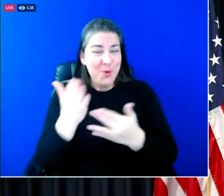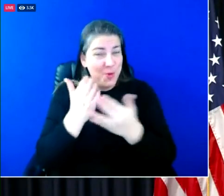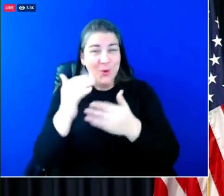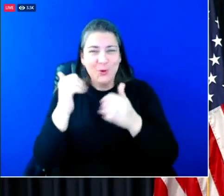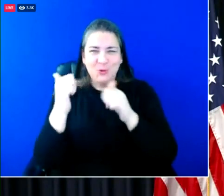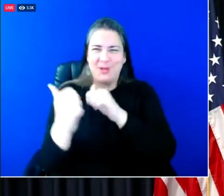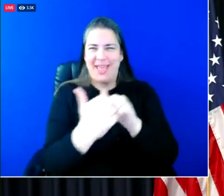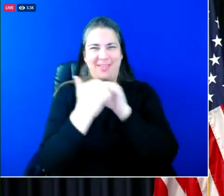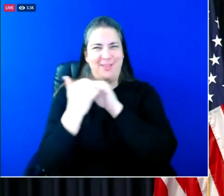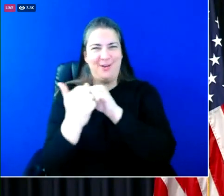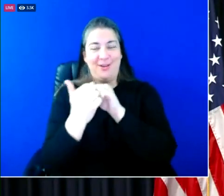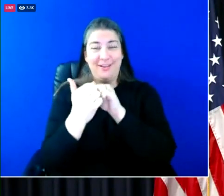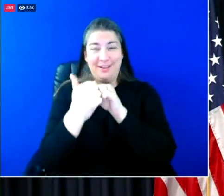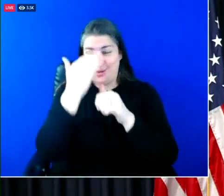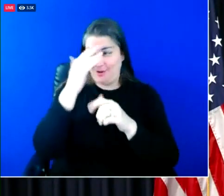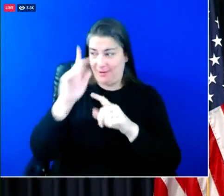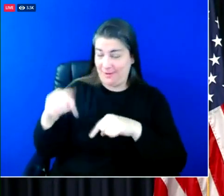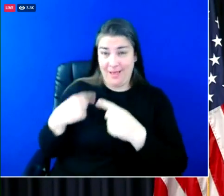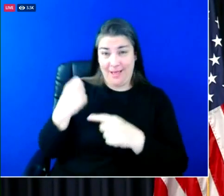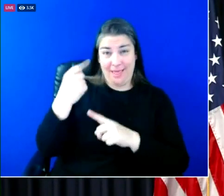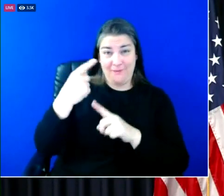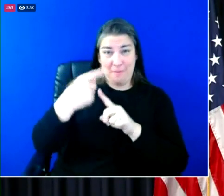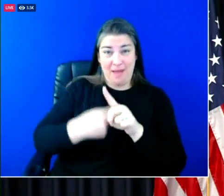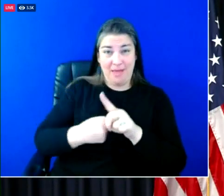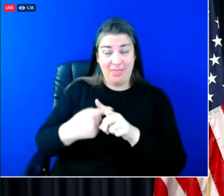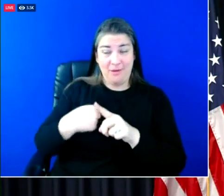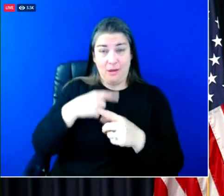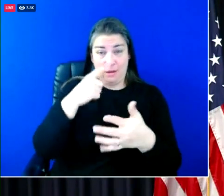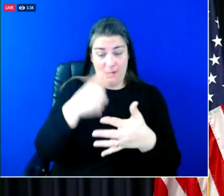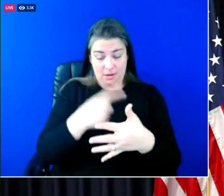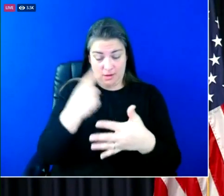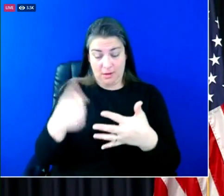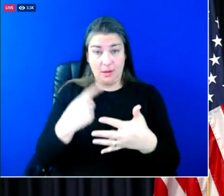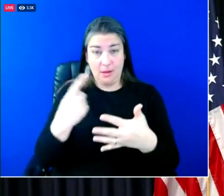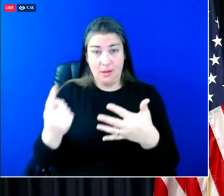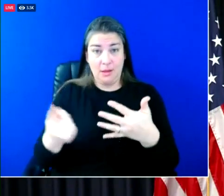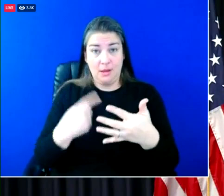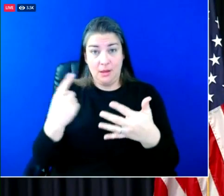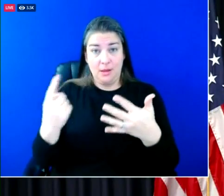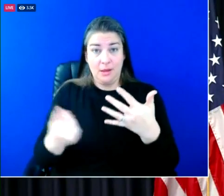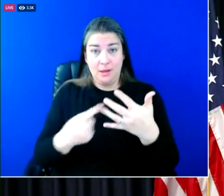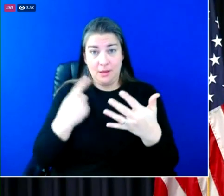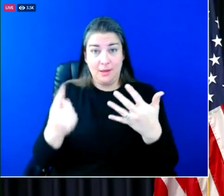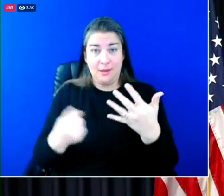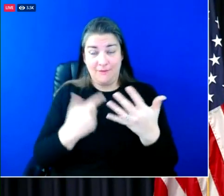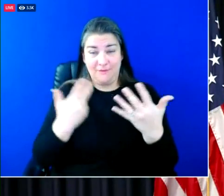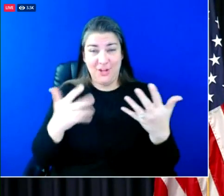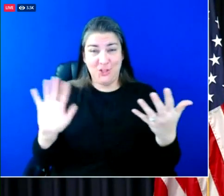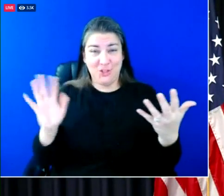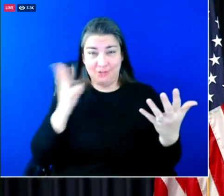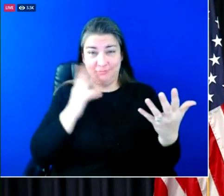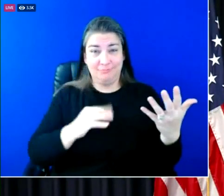last 11 months s, so much of this is already in place. Folks, be careful. Be